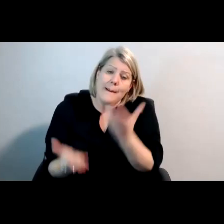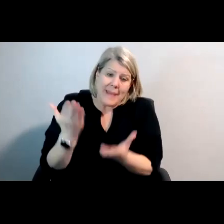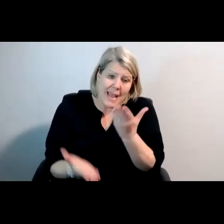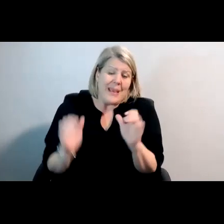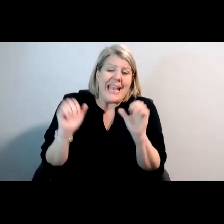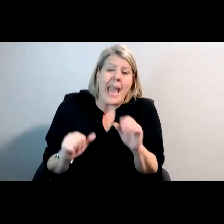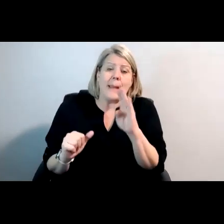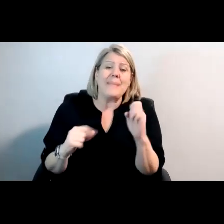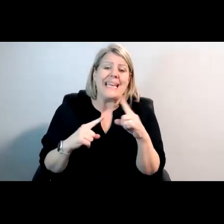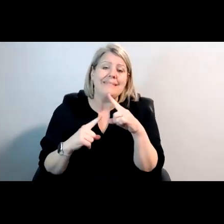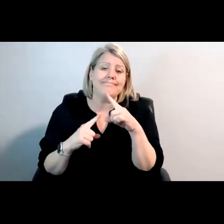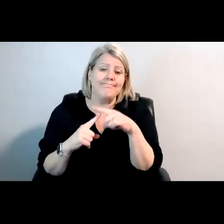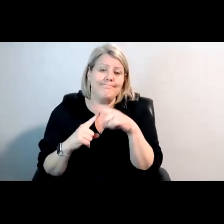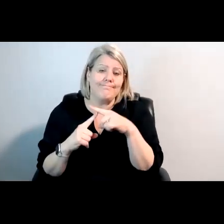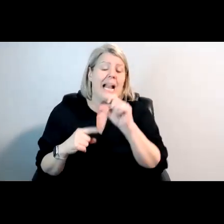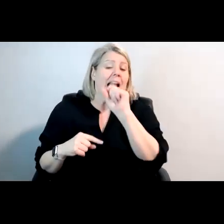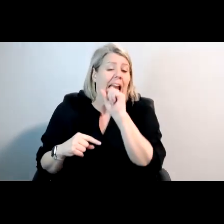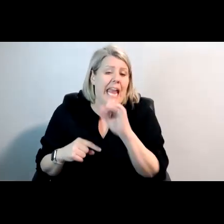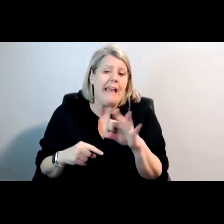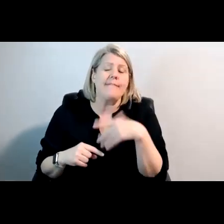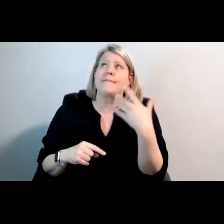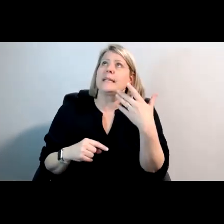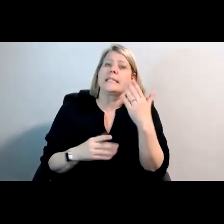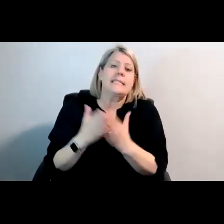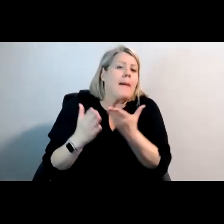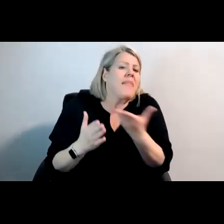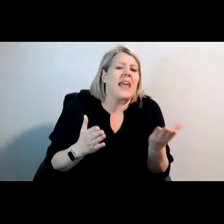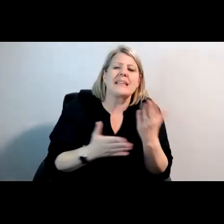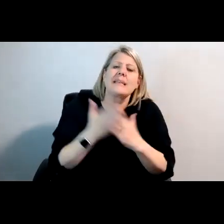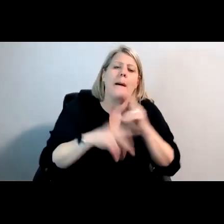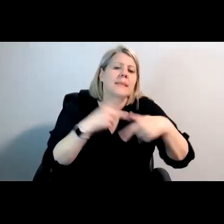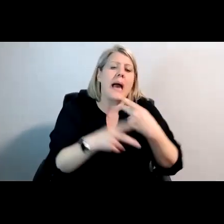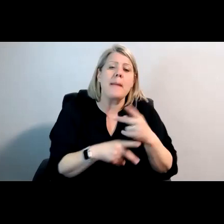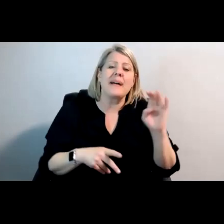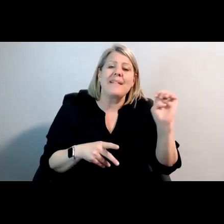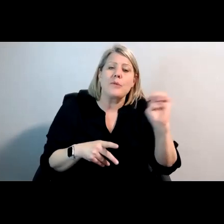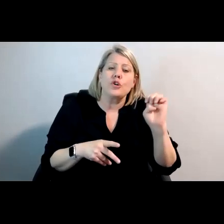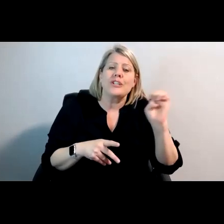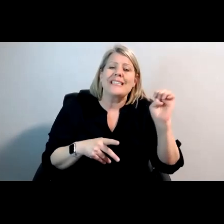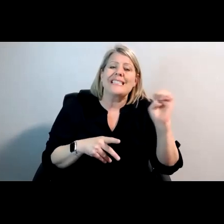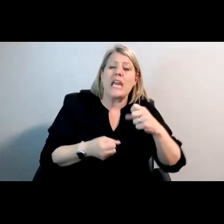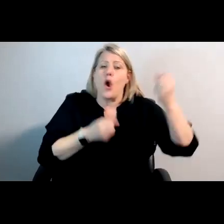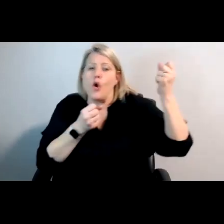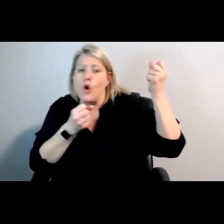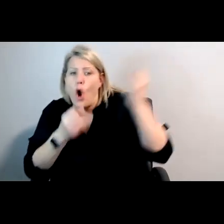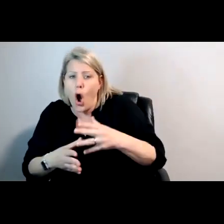So if something prompted guardianship, like some kind of emergency, and then that emergency is resolved,